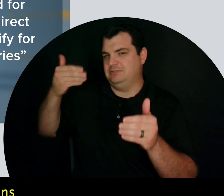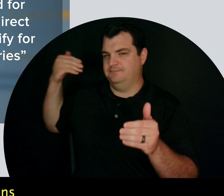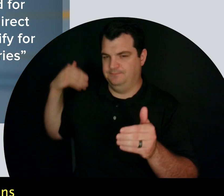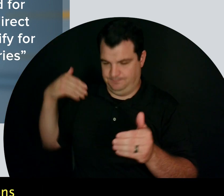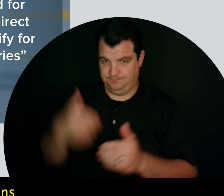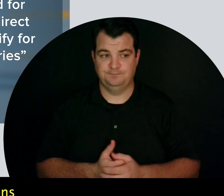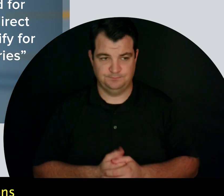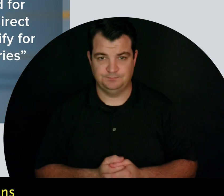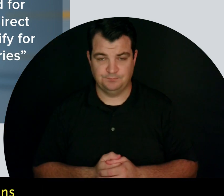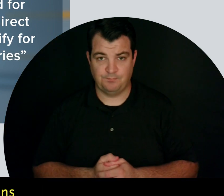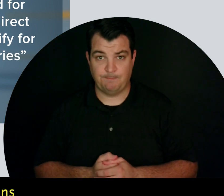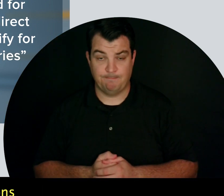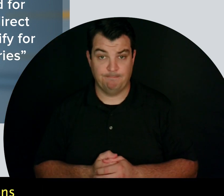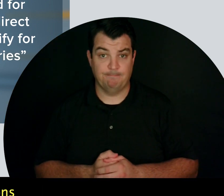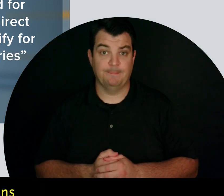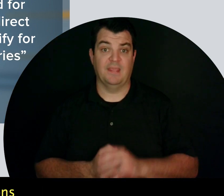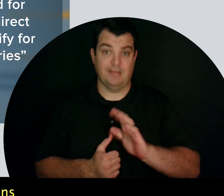The exceptions are explained in video three.